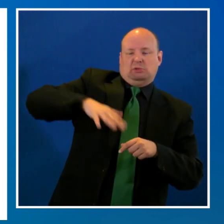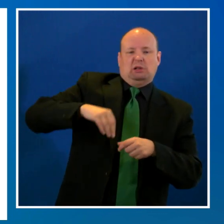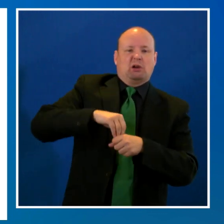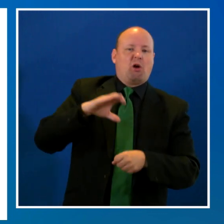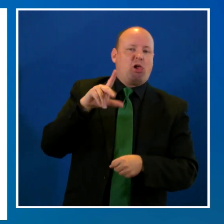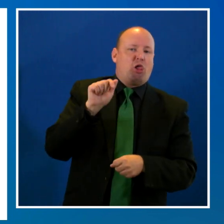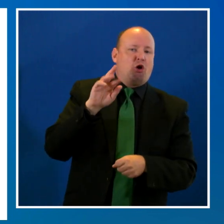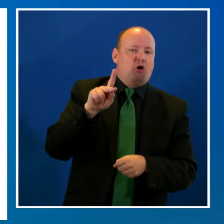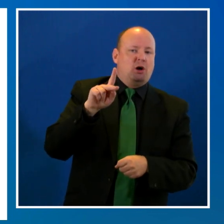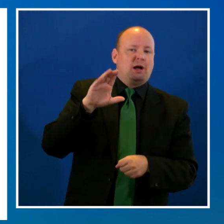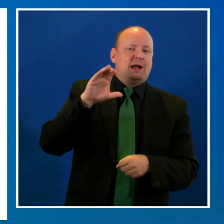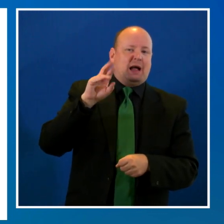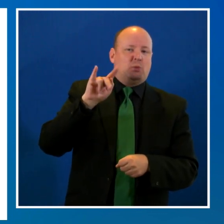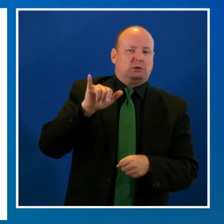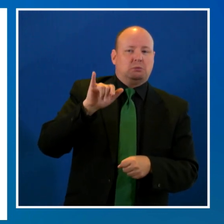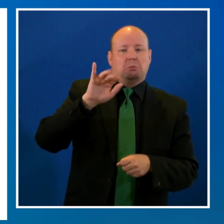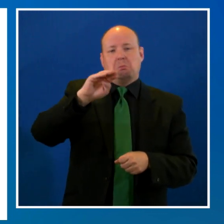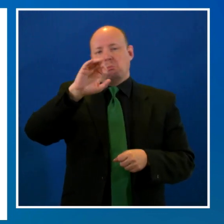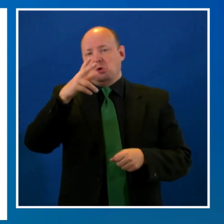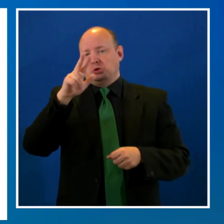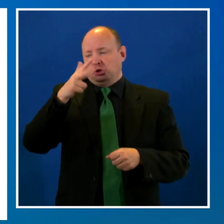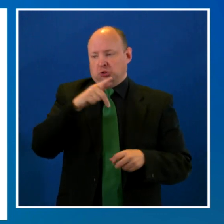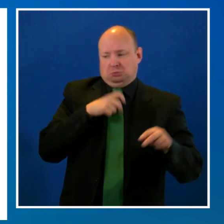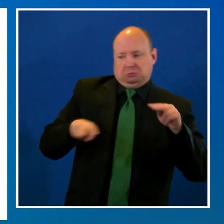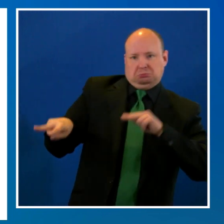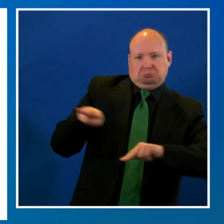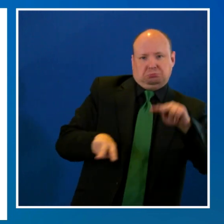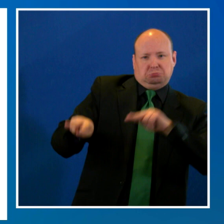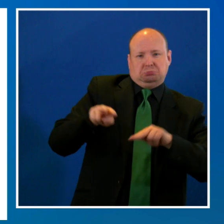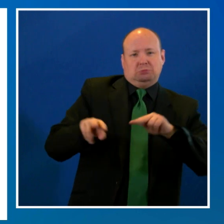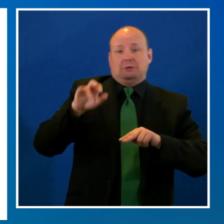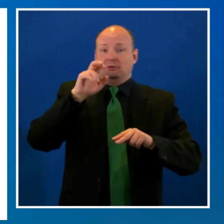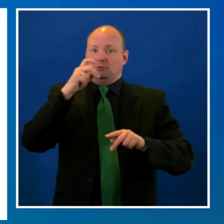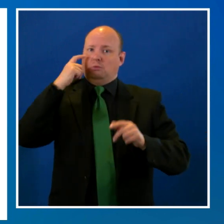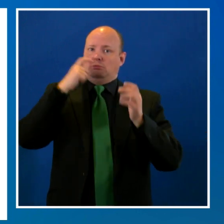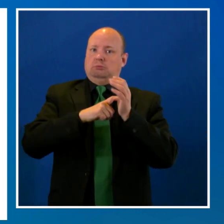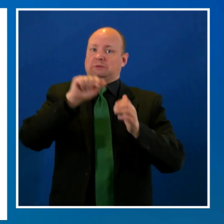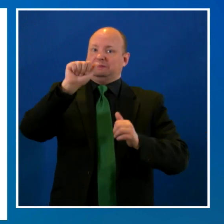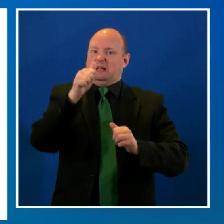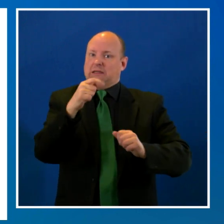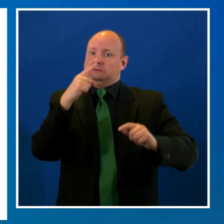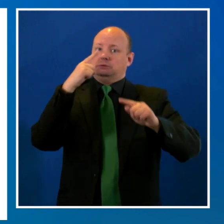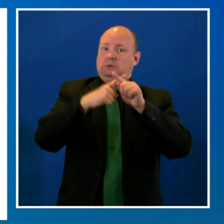with almost 10 times fewer cases reported, dropping from over